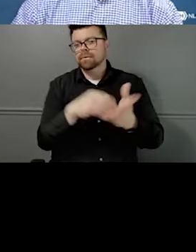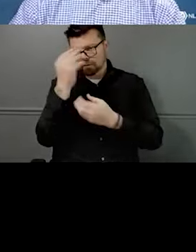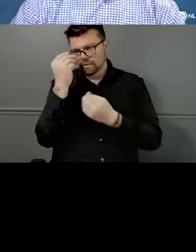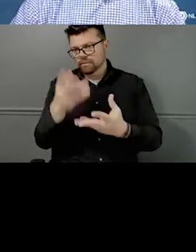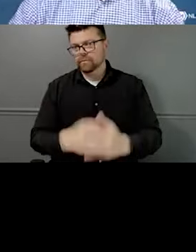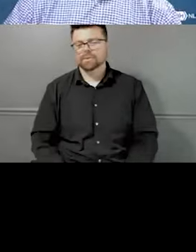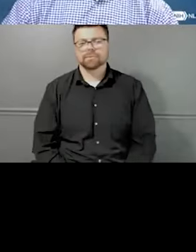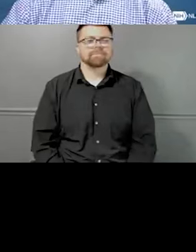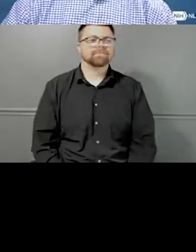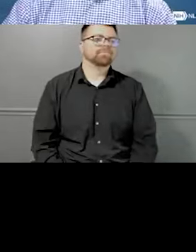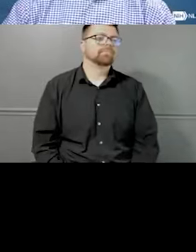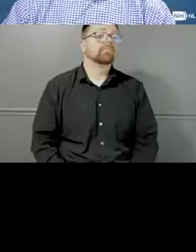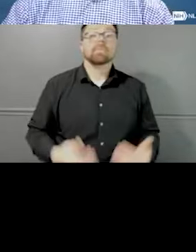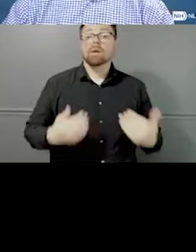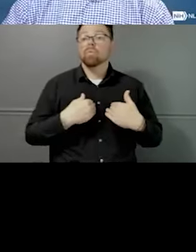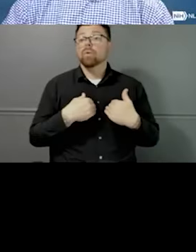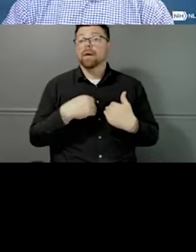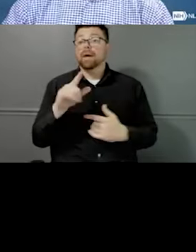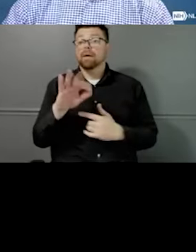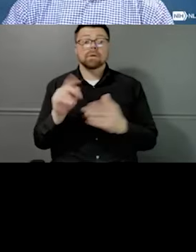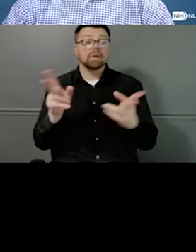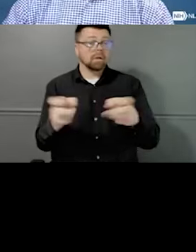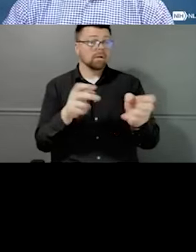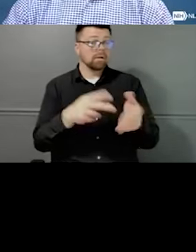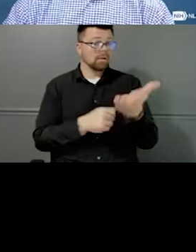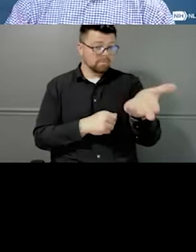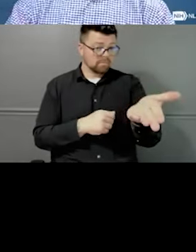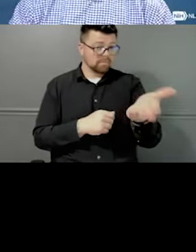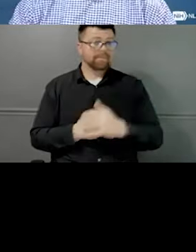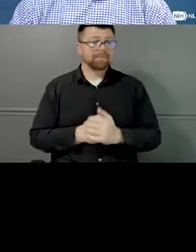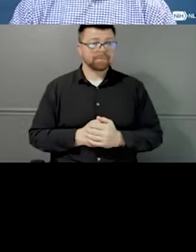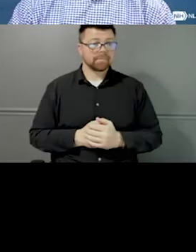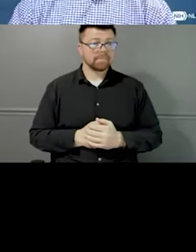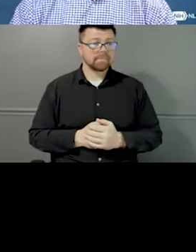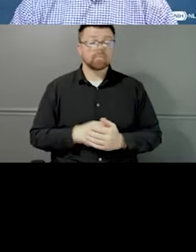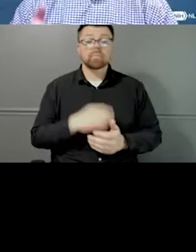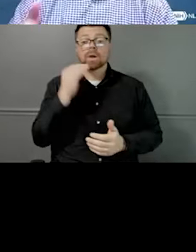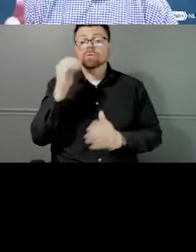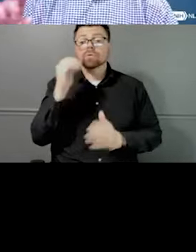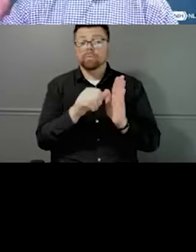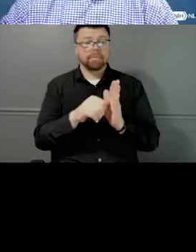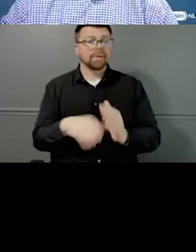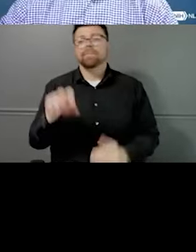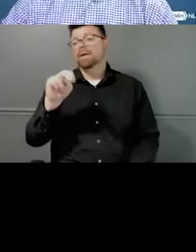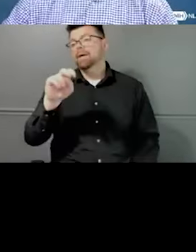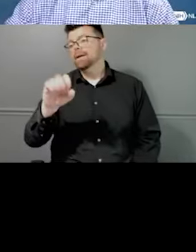We have a link to that log in route, right on our home page, NSF. You click on that it takes you